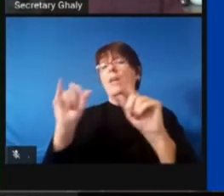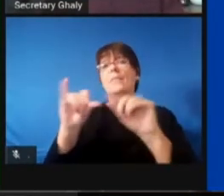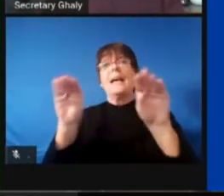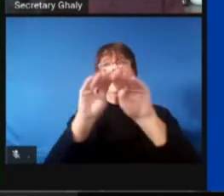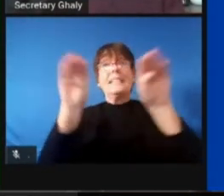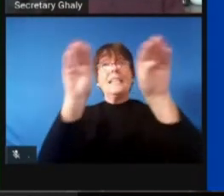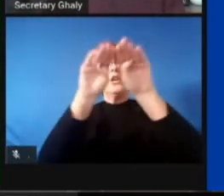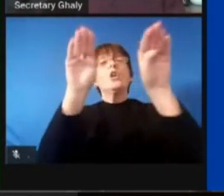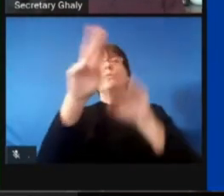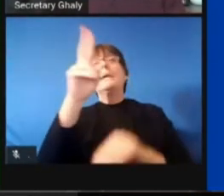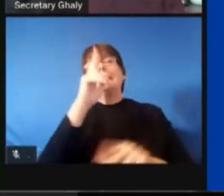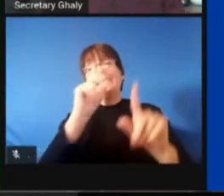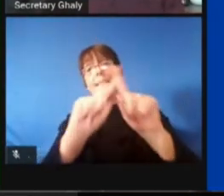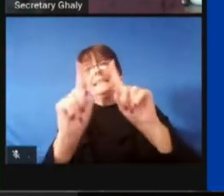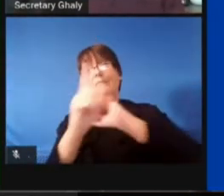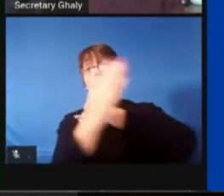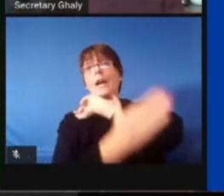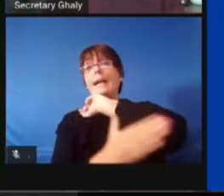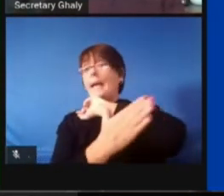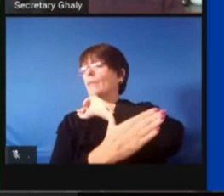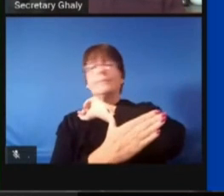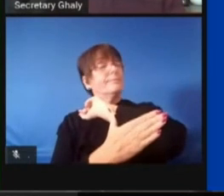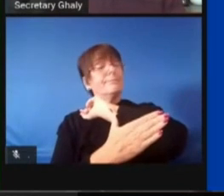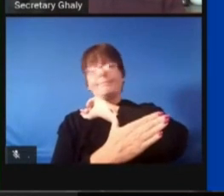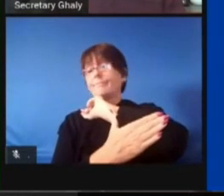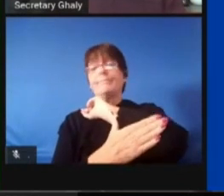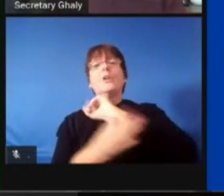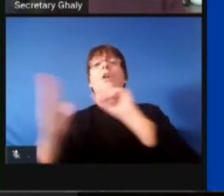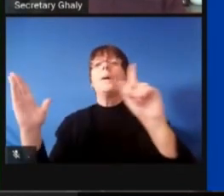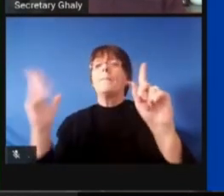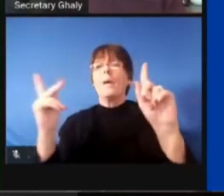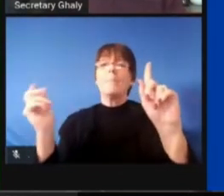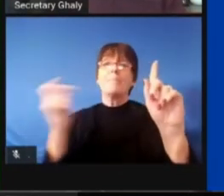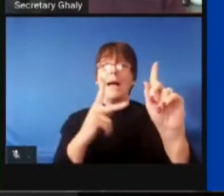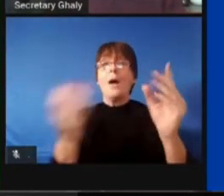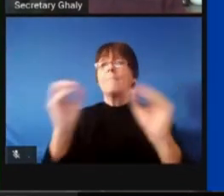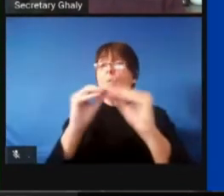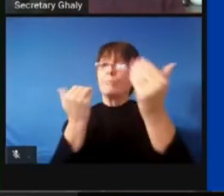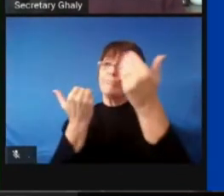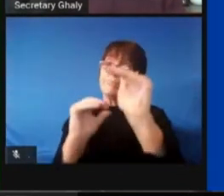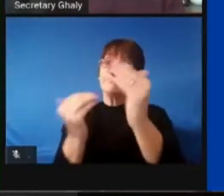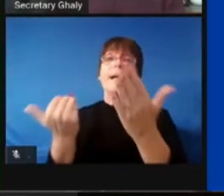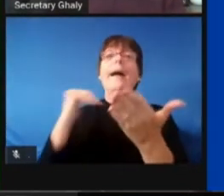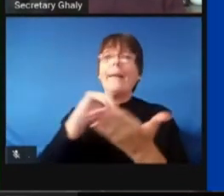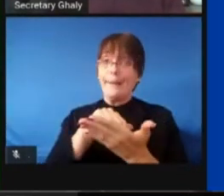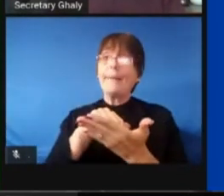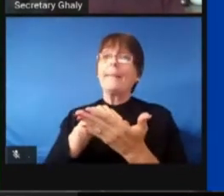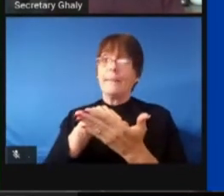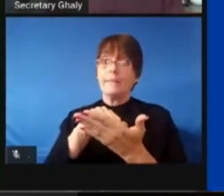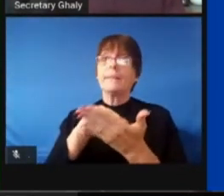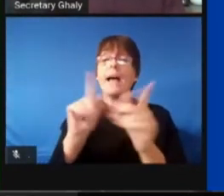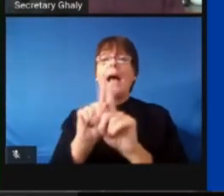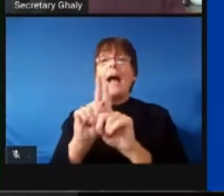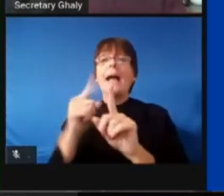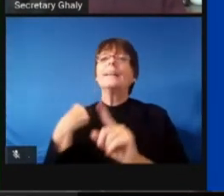THAT IS WHY WE ARE WATCHING THINGS CLOSELY. AND THAT IS WHY TODAY'S ANNOUNCEMENT WHEN DOCTOR KOHN ANNOUNCES THE TEARS, YOU WILL